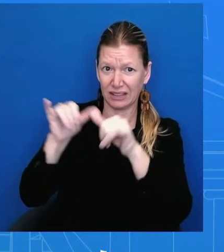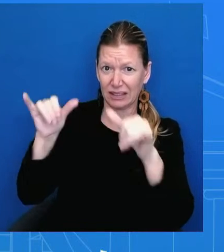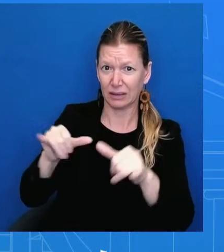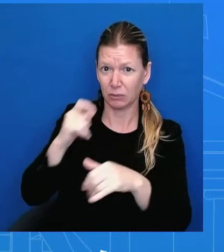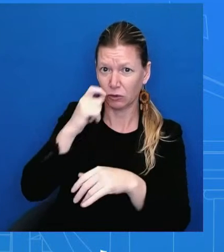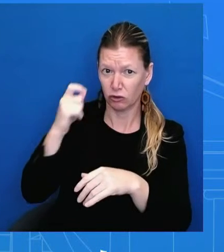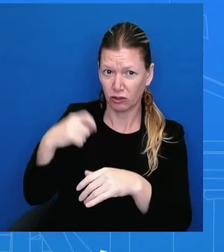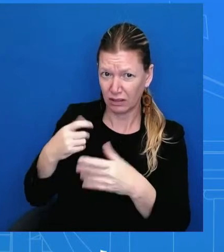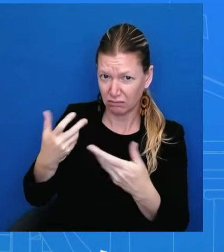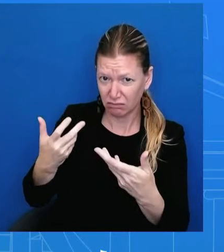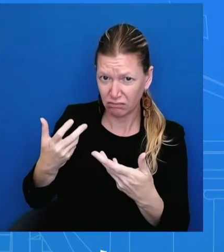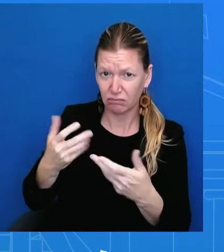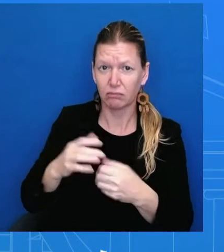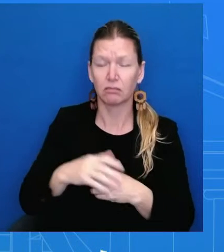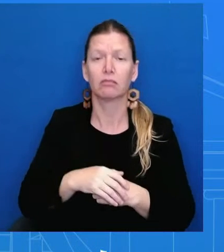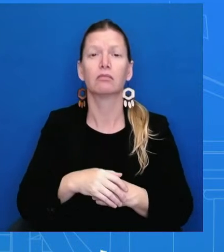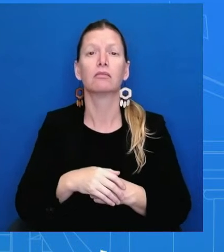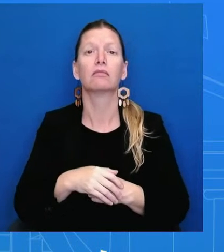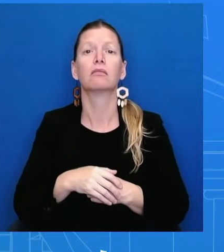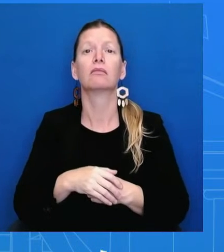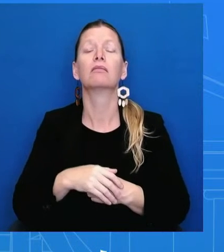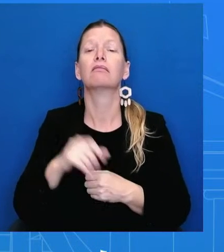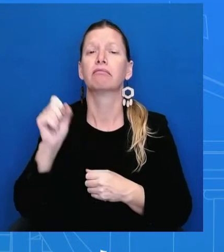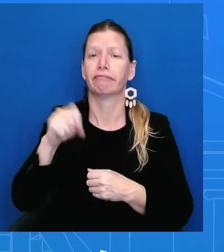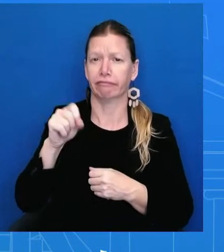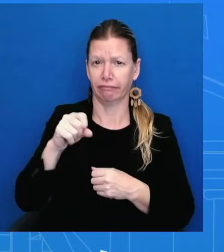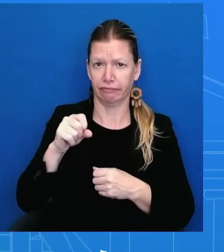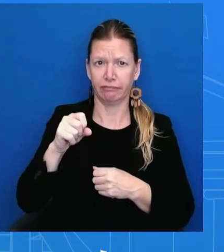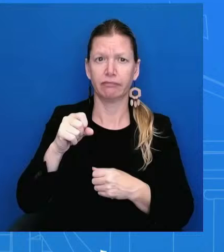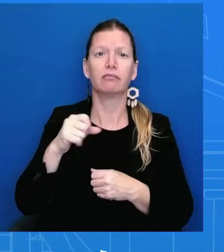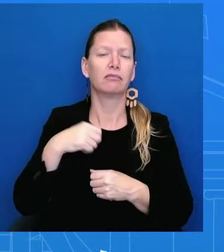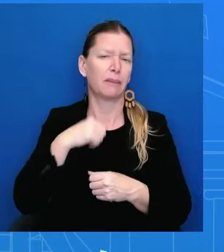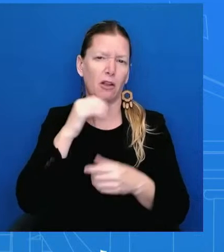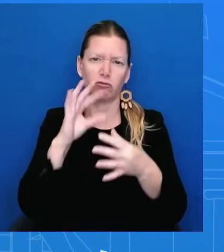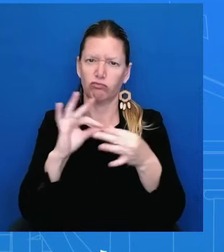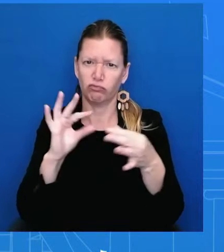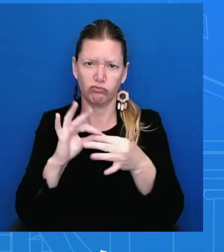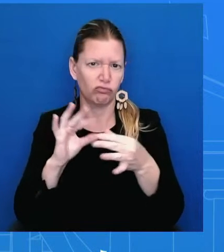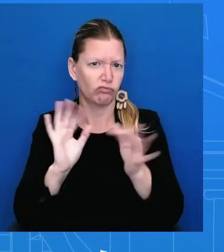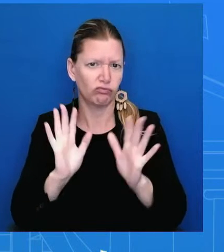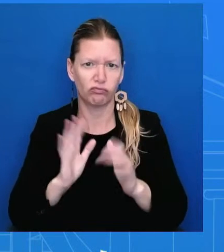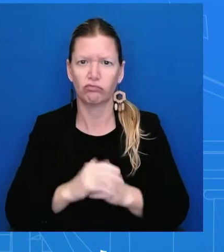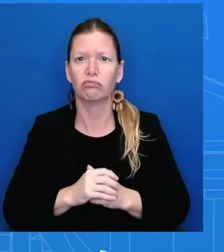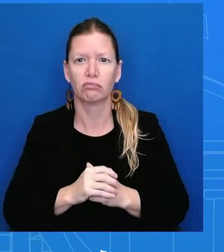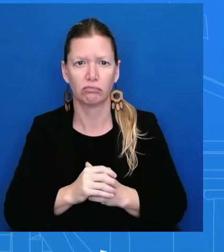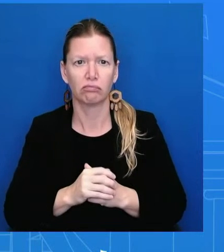about what the Allies and the United States are going to do to continue to bolster Ukrainian air defense.